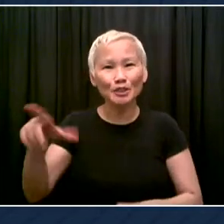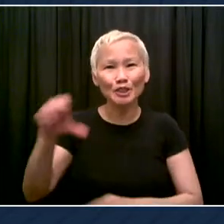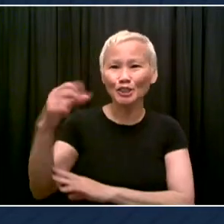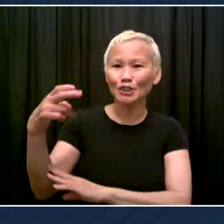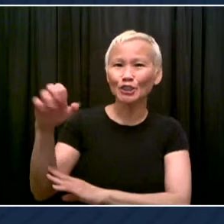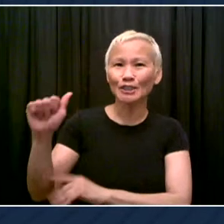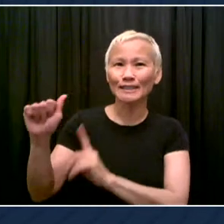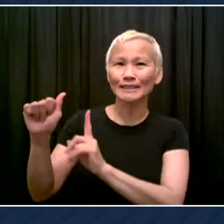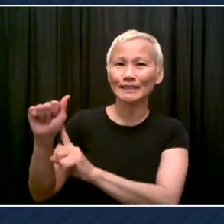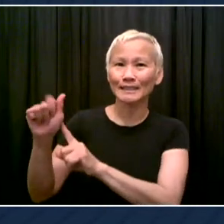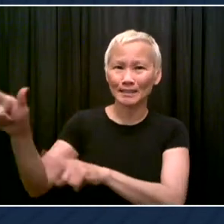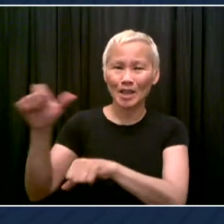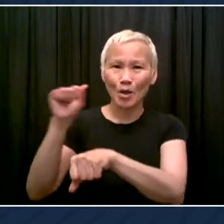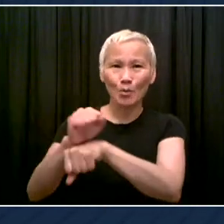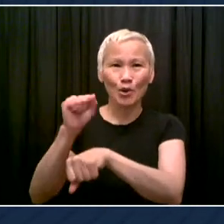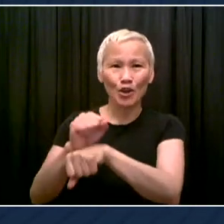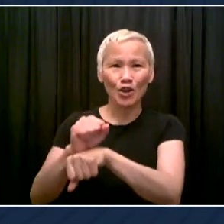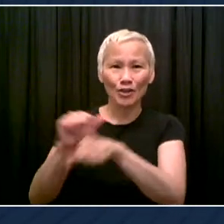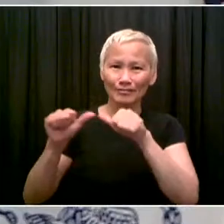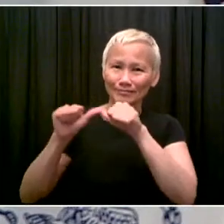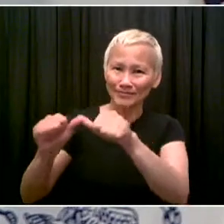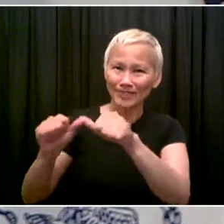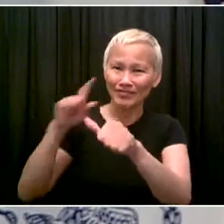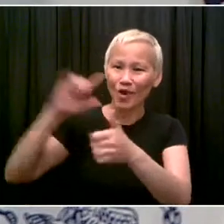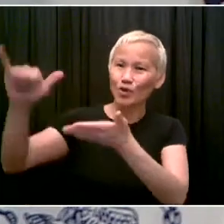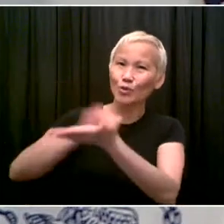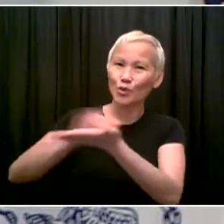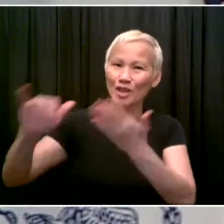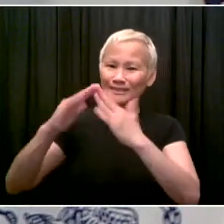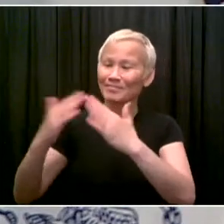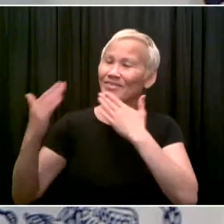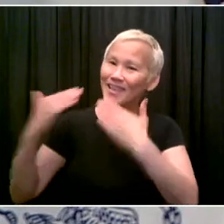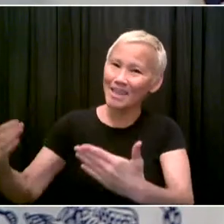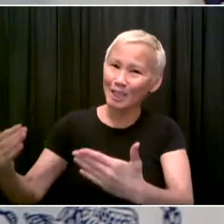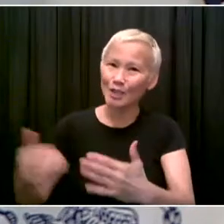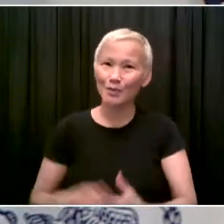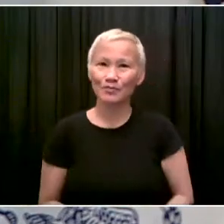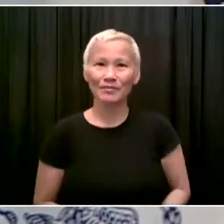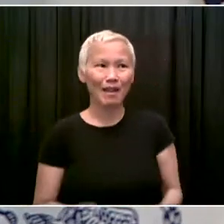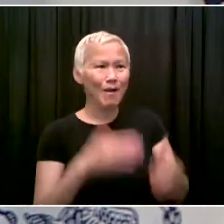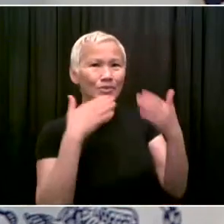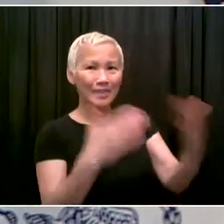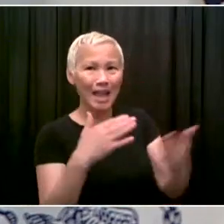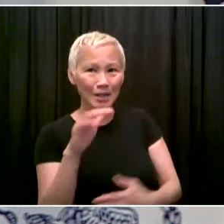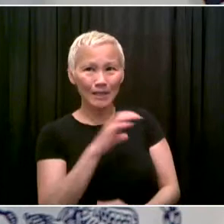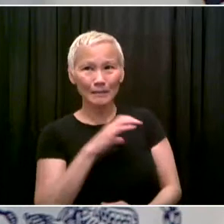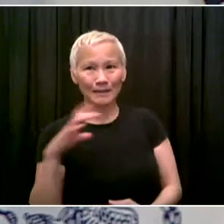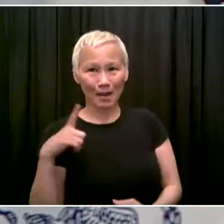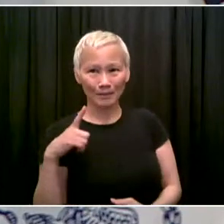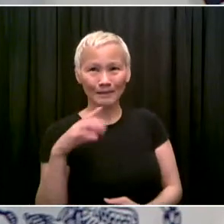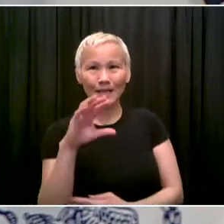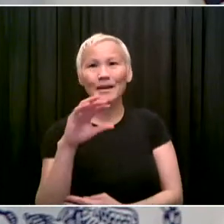TO WORKING WITH YOU AND THE COMMISSIONER SHEA TO CONTINUE THE WORK THAT WE DO